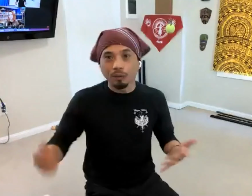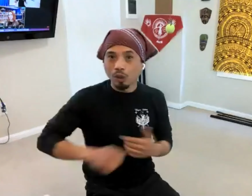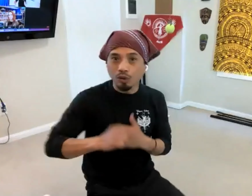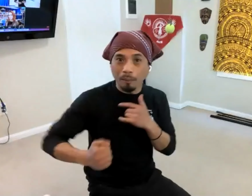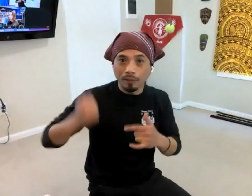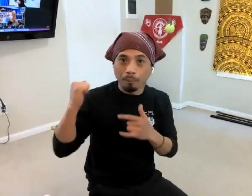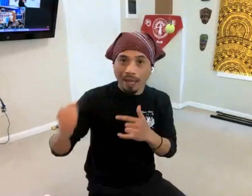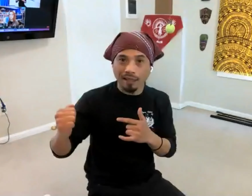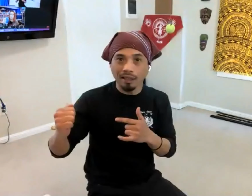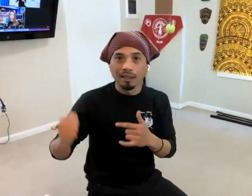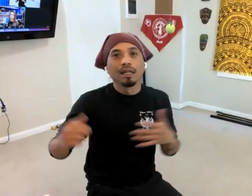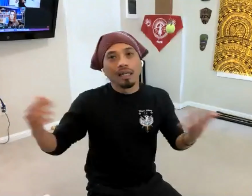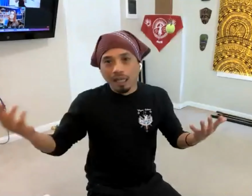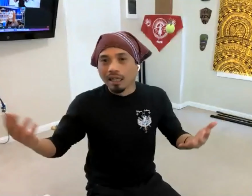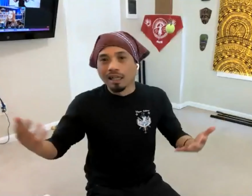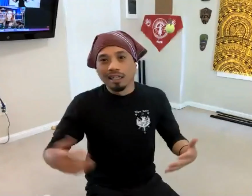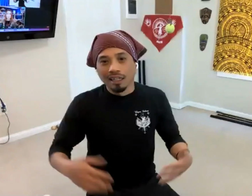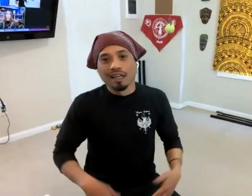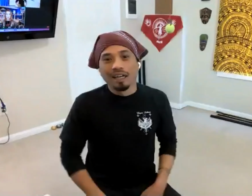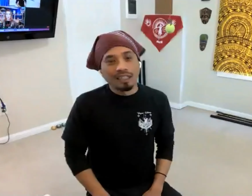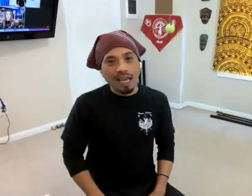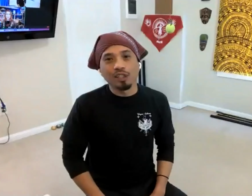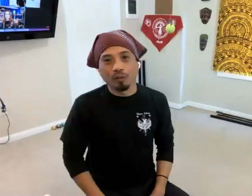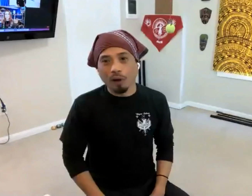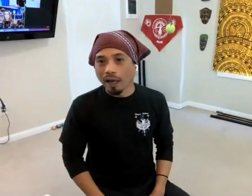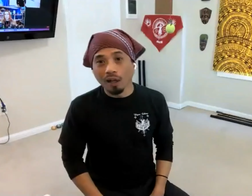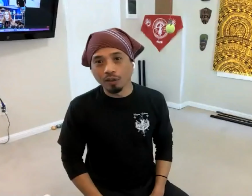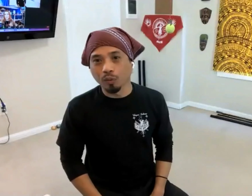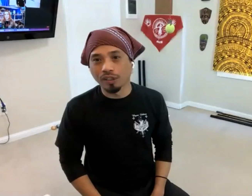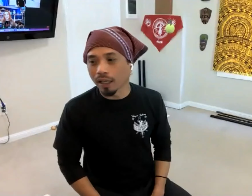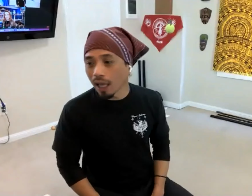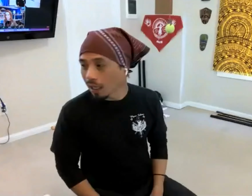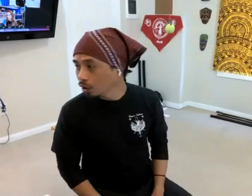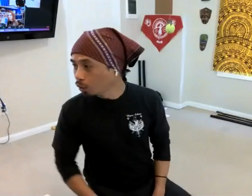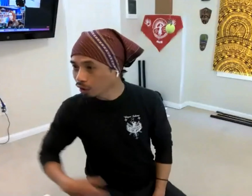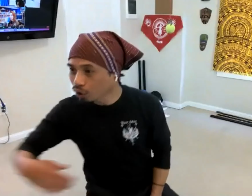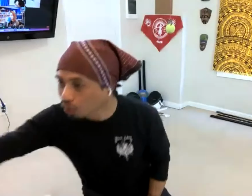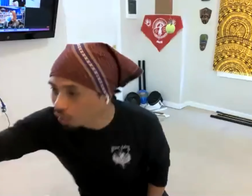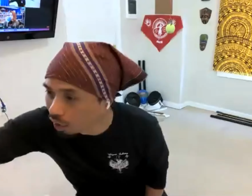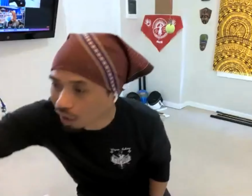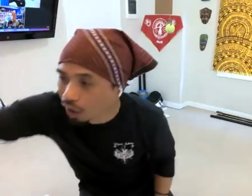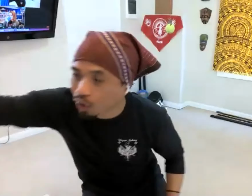MEMBER THAT SCENE WHEN HE WAS USING THE PEN?